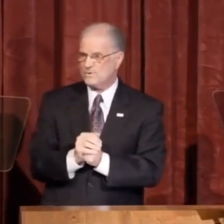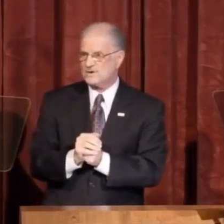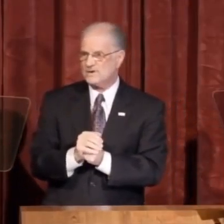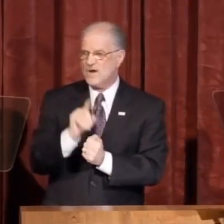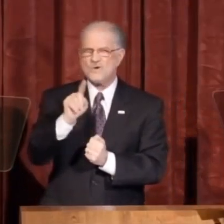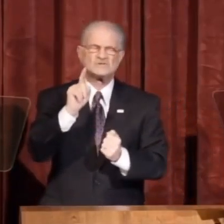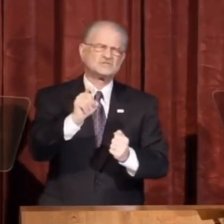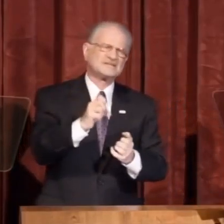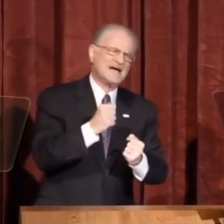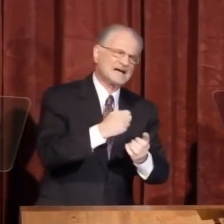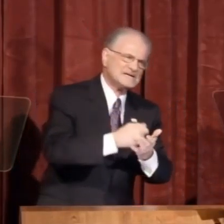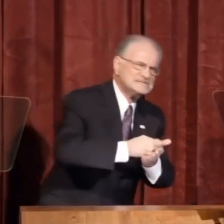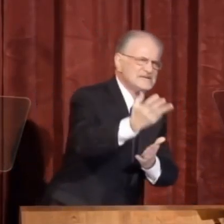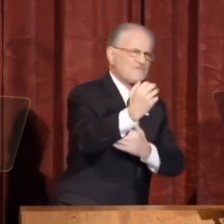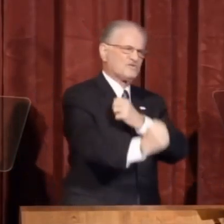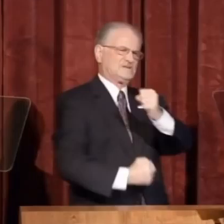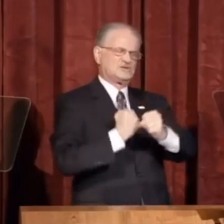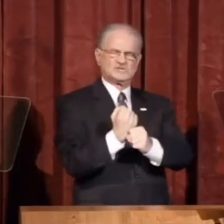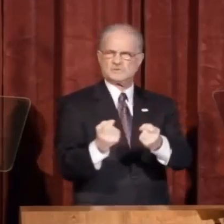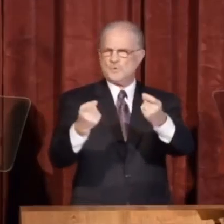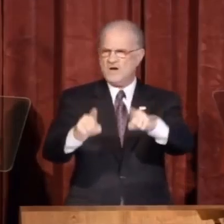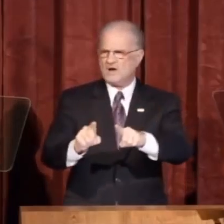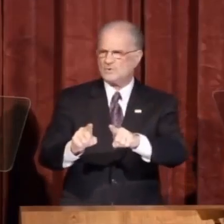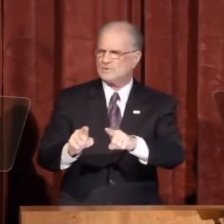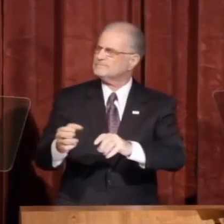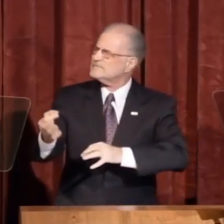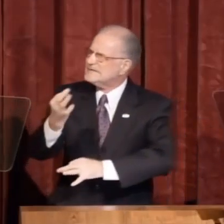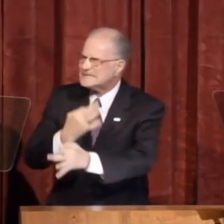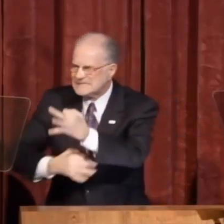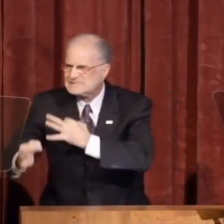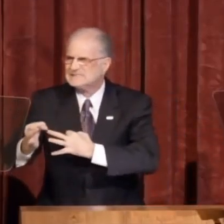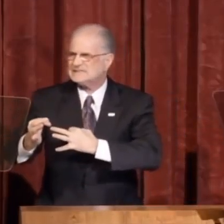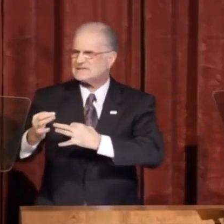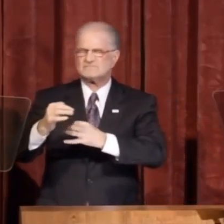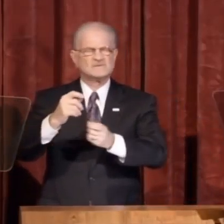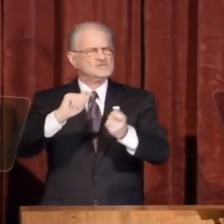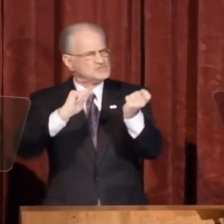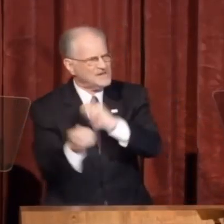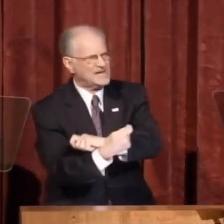So many different people came together to create it.